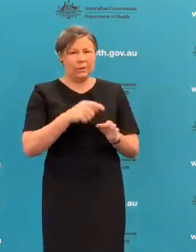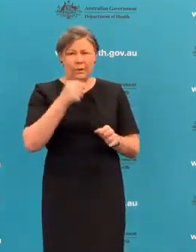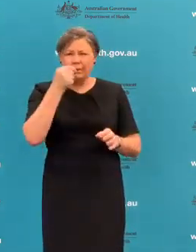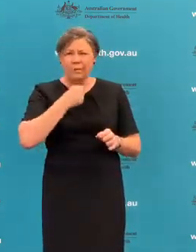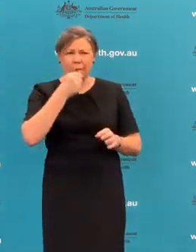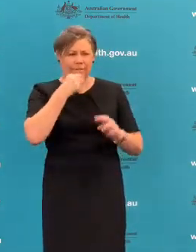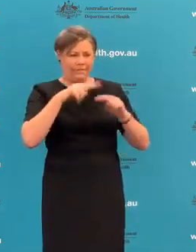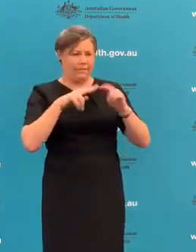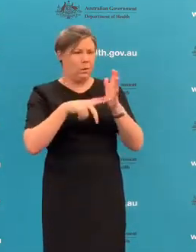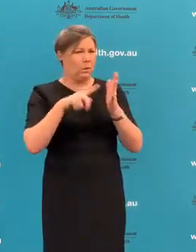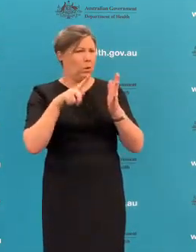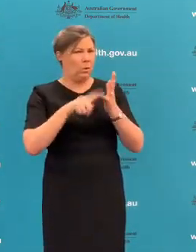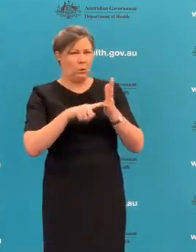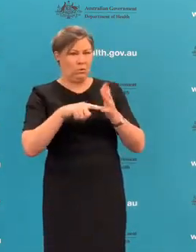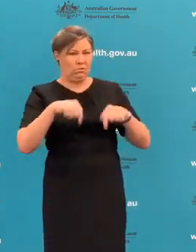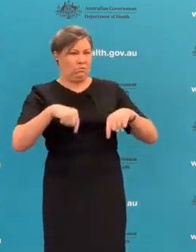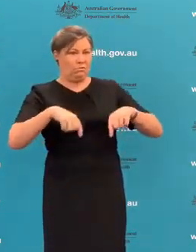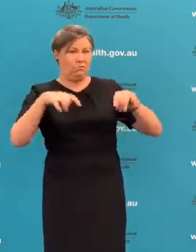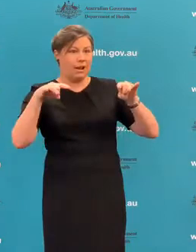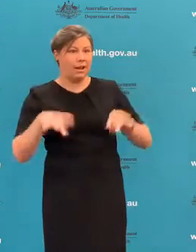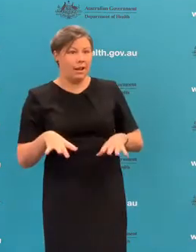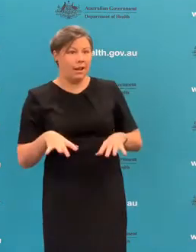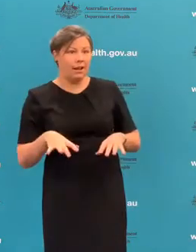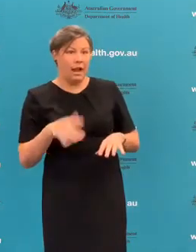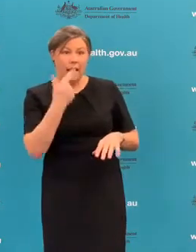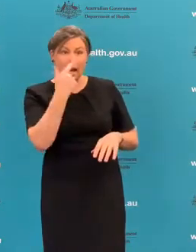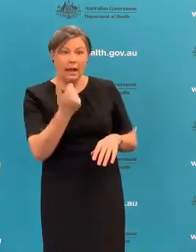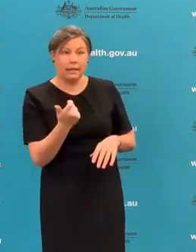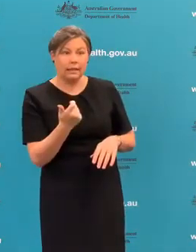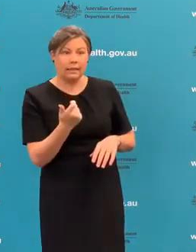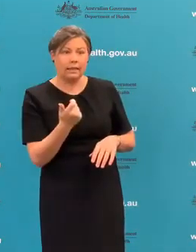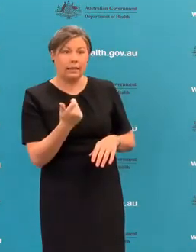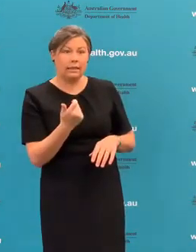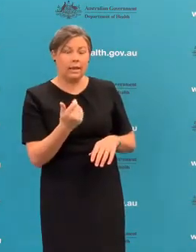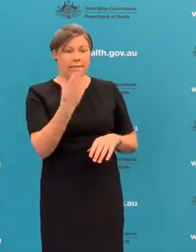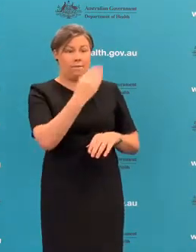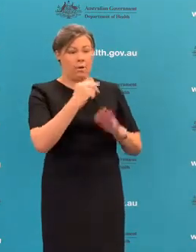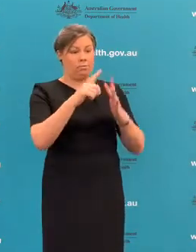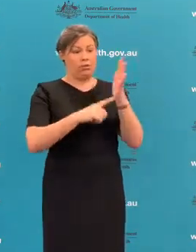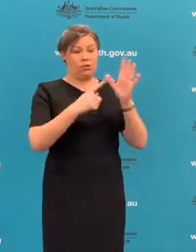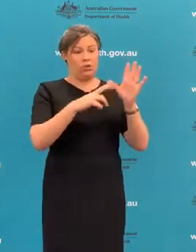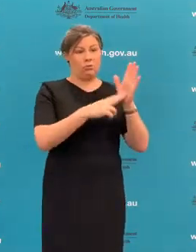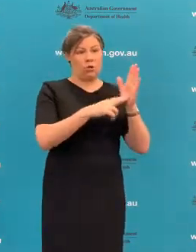in Australia. Thankfully between January and June of this year there have